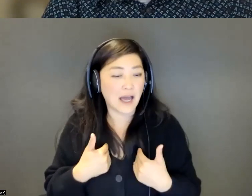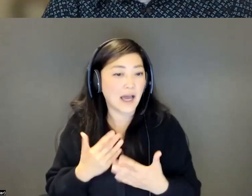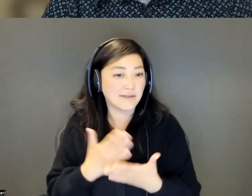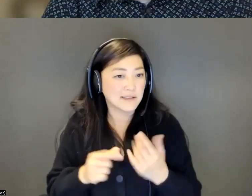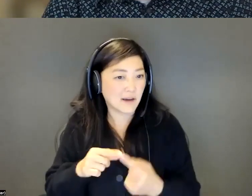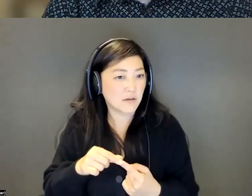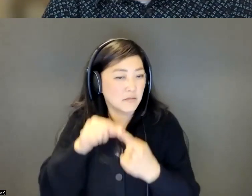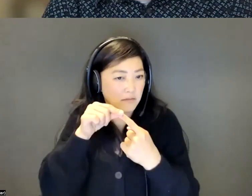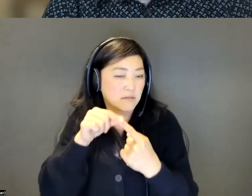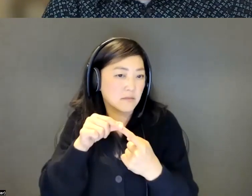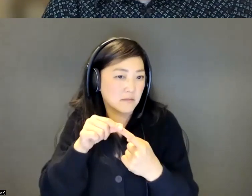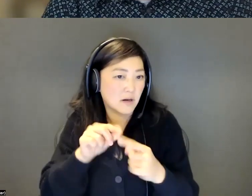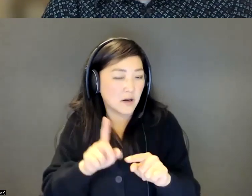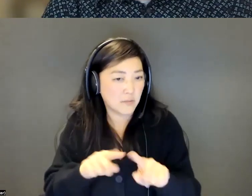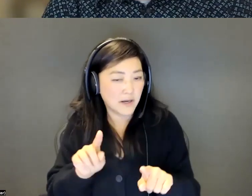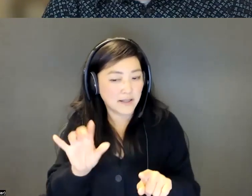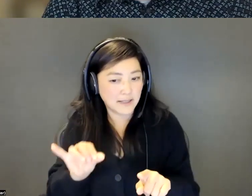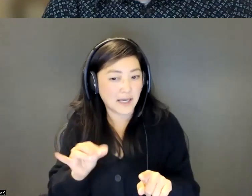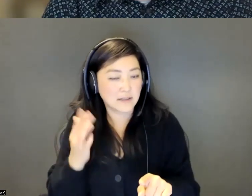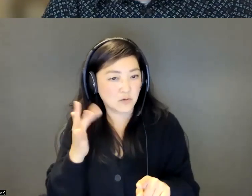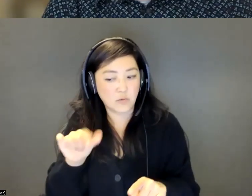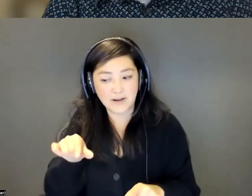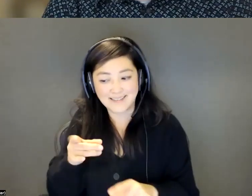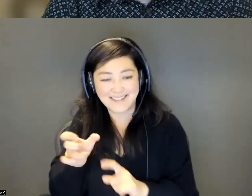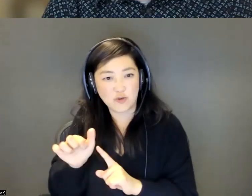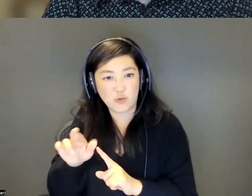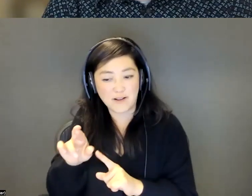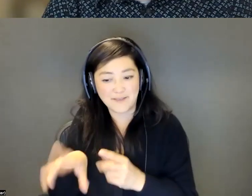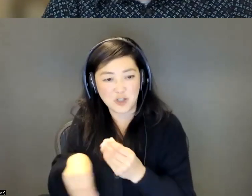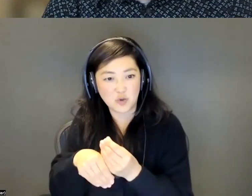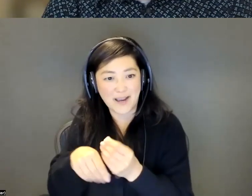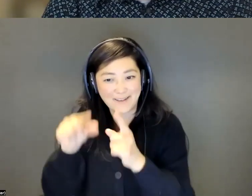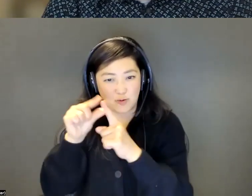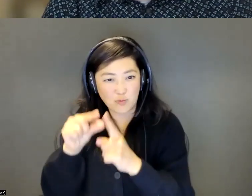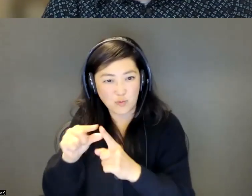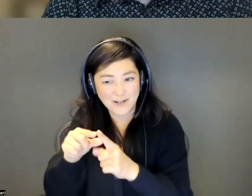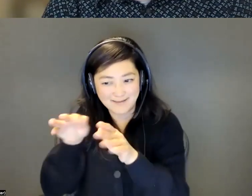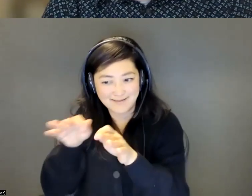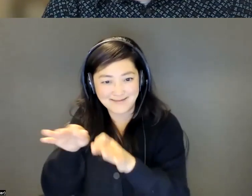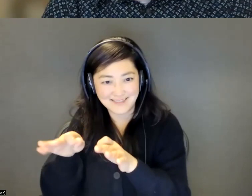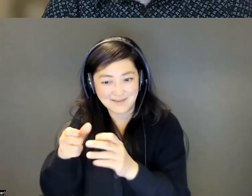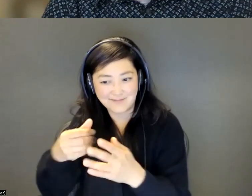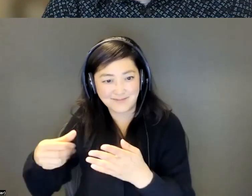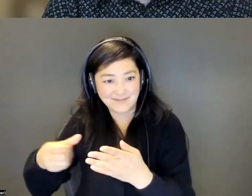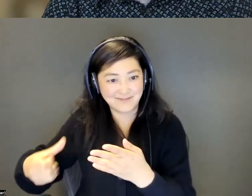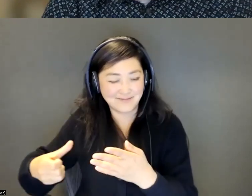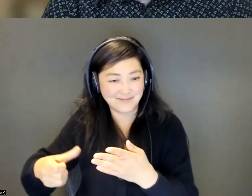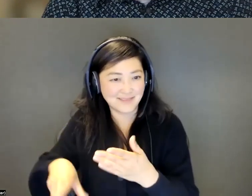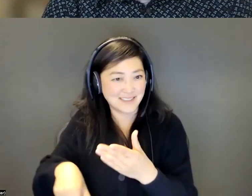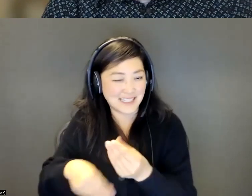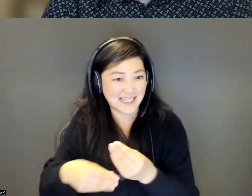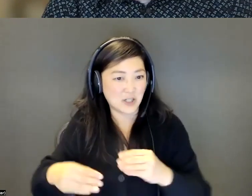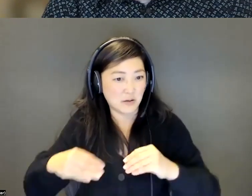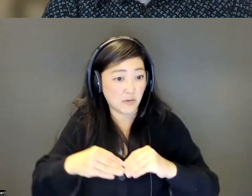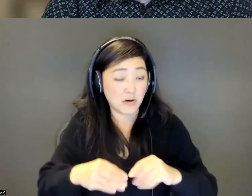where the qualifiers add the real value, I think. Tom: This is sort of useful for me. I think just